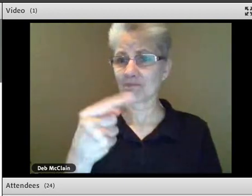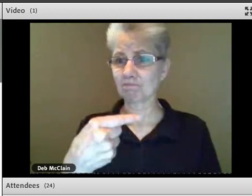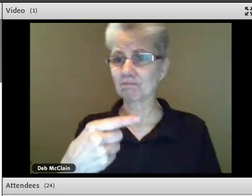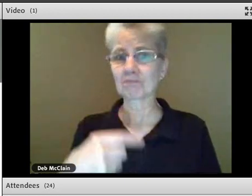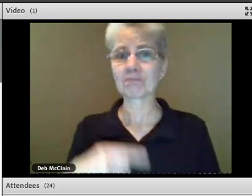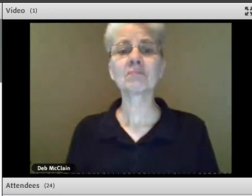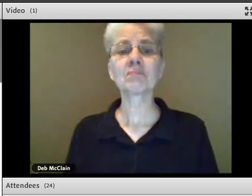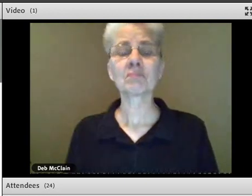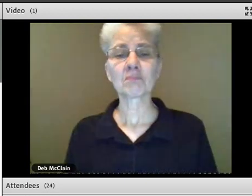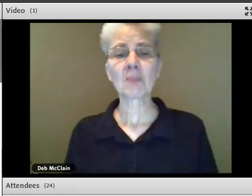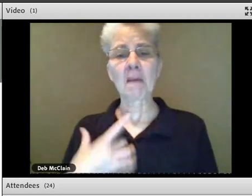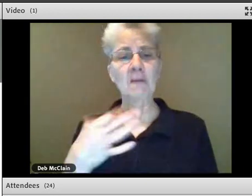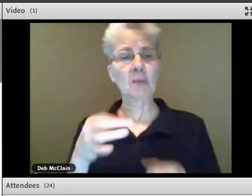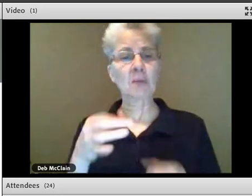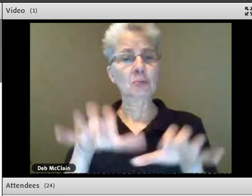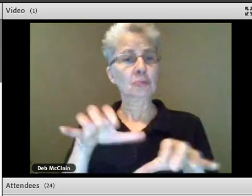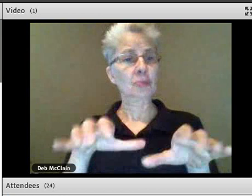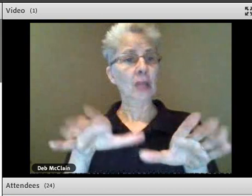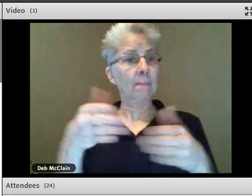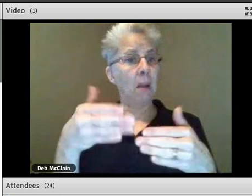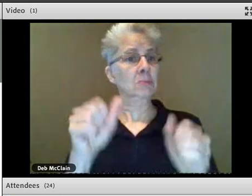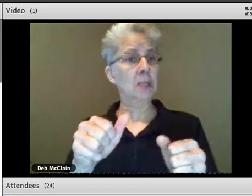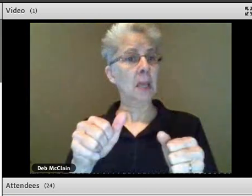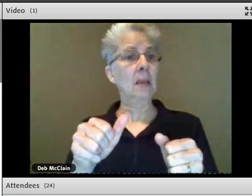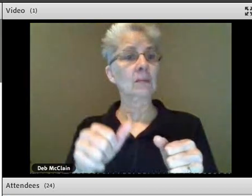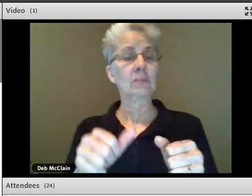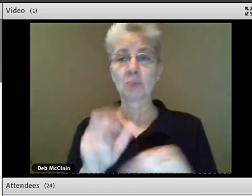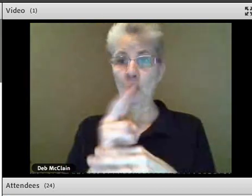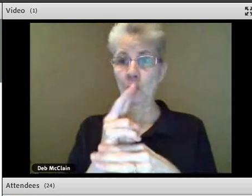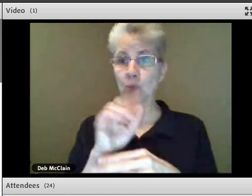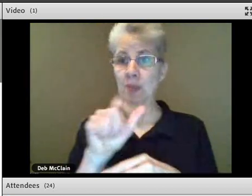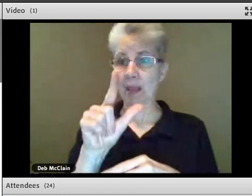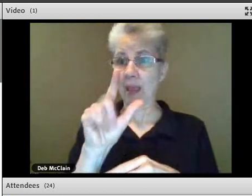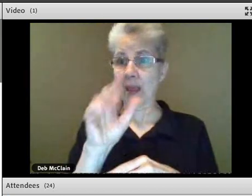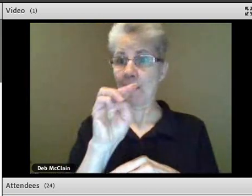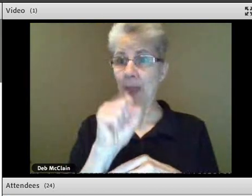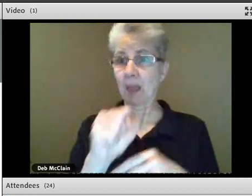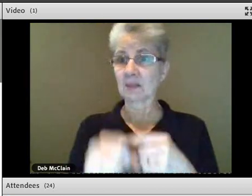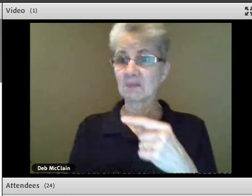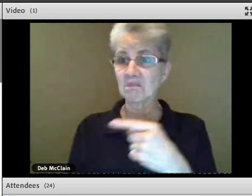And feel free to chat in the chat box. You might have ran into this